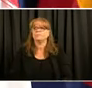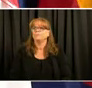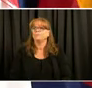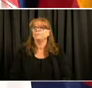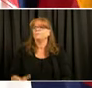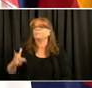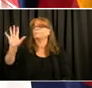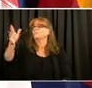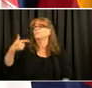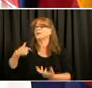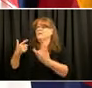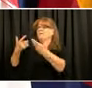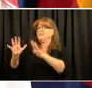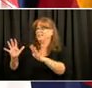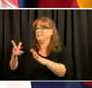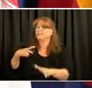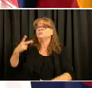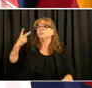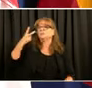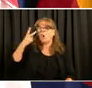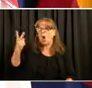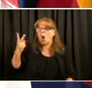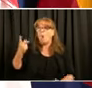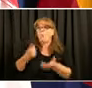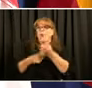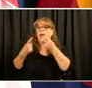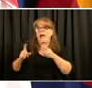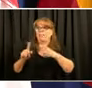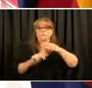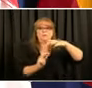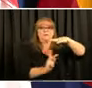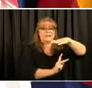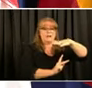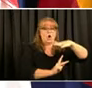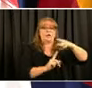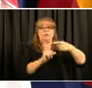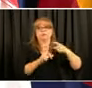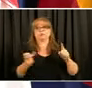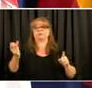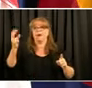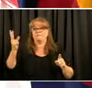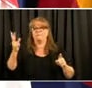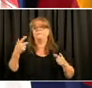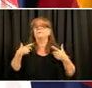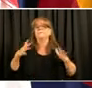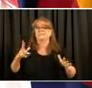are posted on our website like other outbreaks are it's been a smaller number i think than we've seen